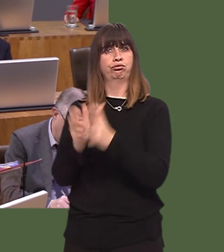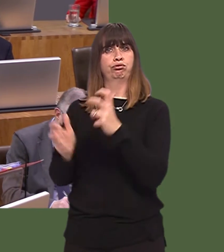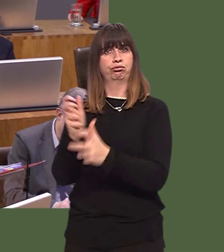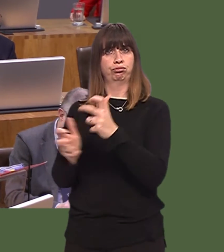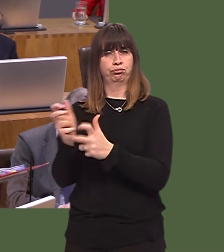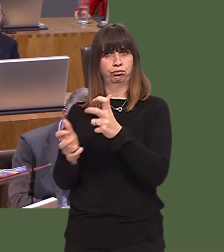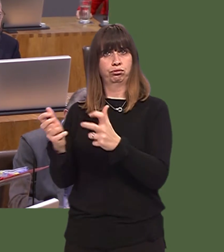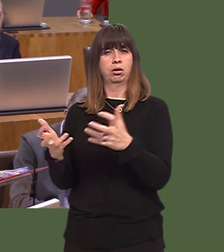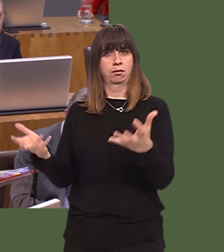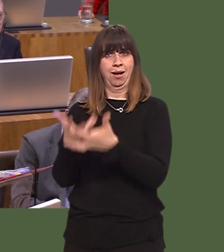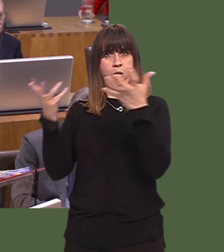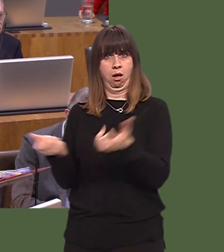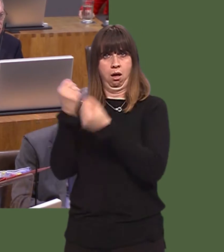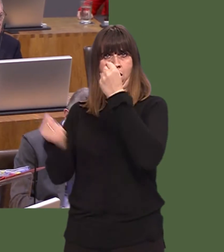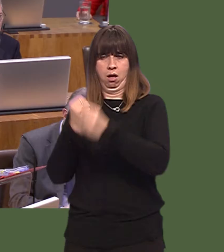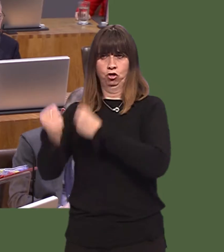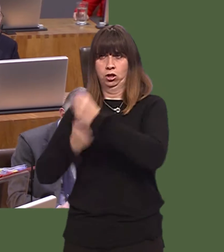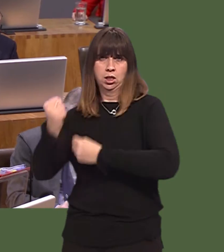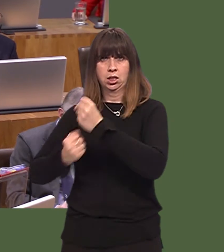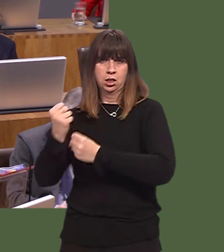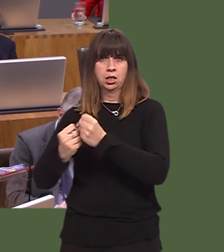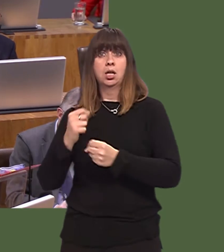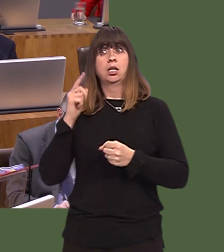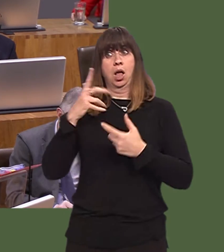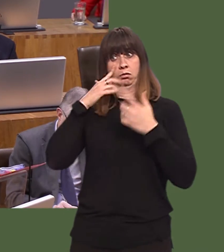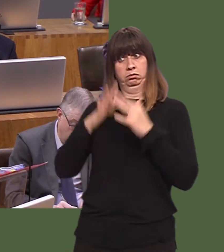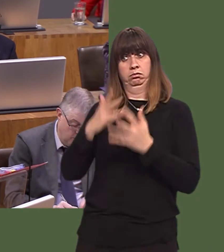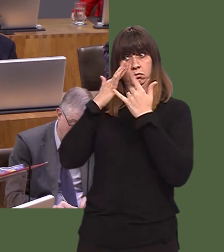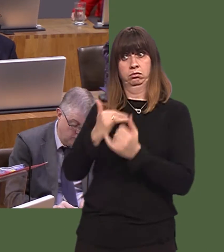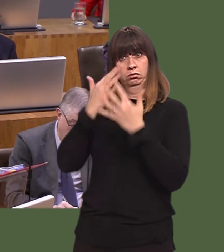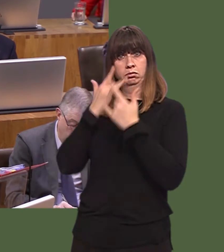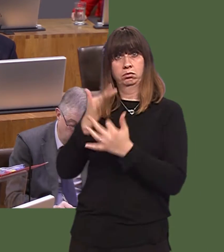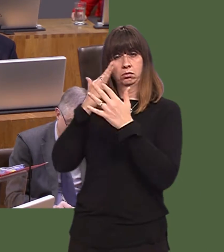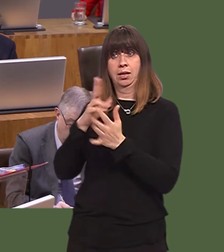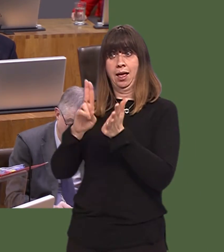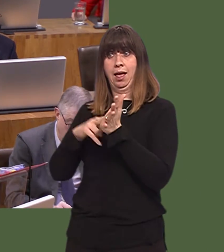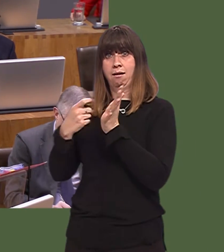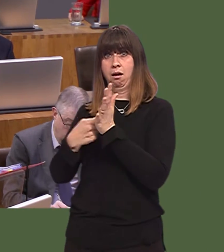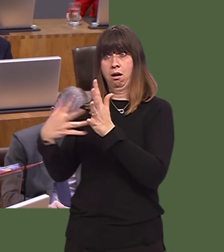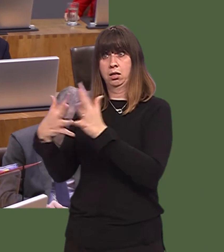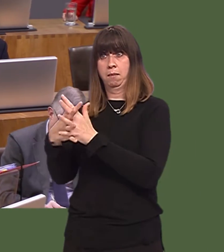We, as a Government, of course, continue to closely monitor the progress of both NRW and